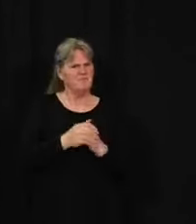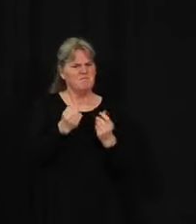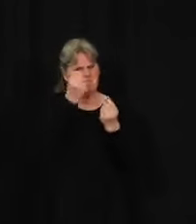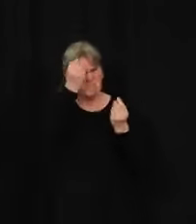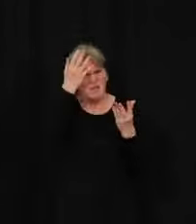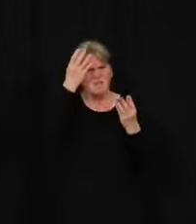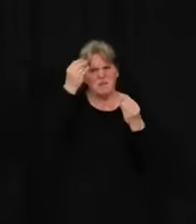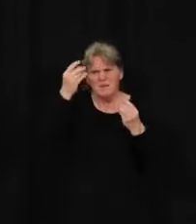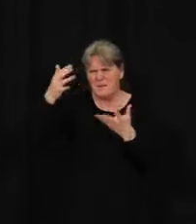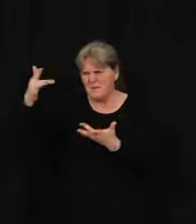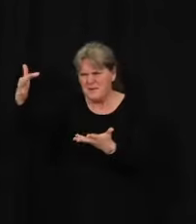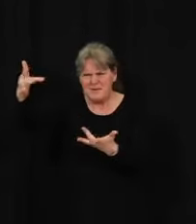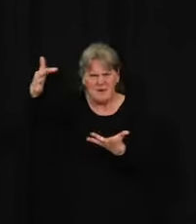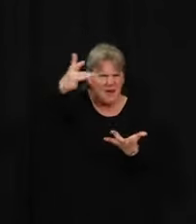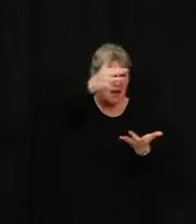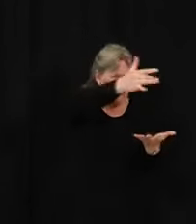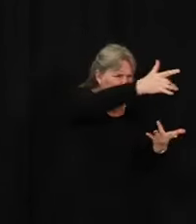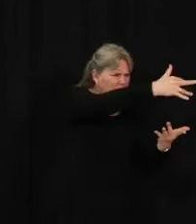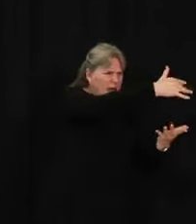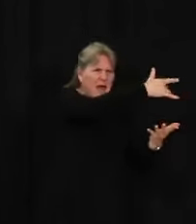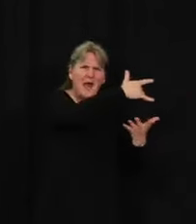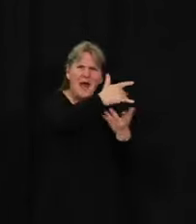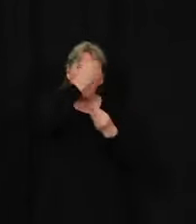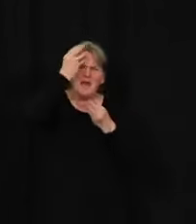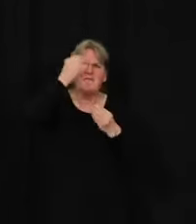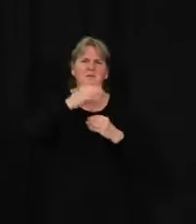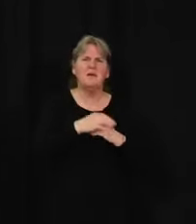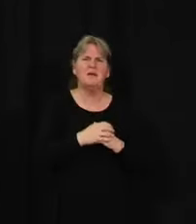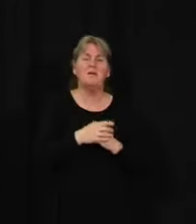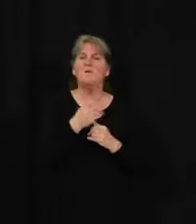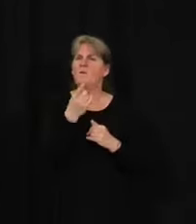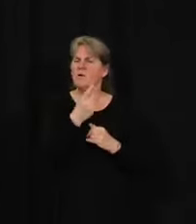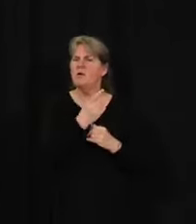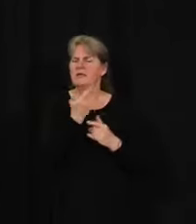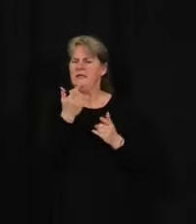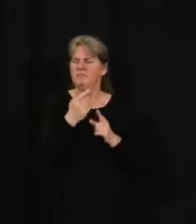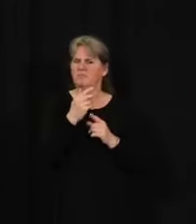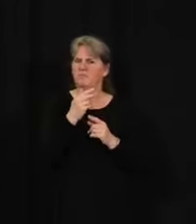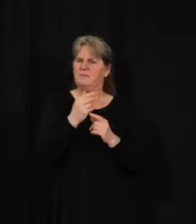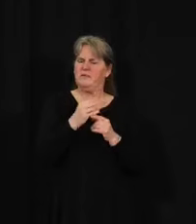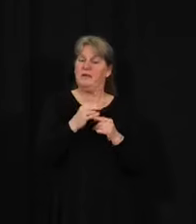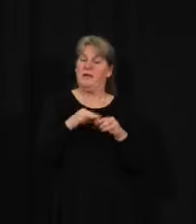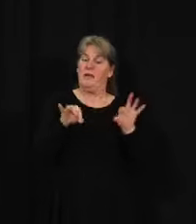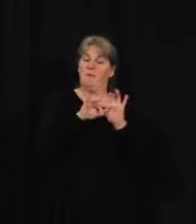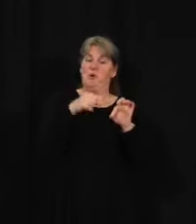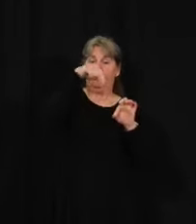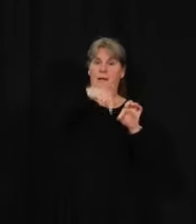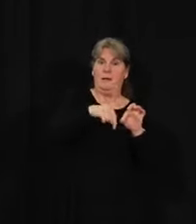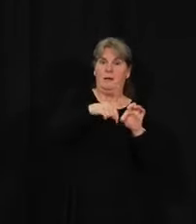kinds of other data source. Some of the areas of particular interest to us in Yukon are not the same as the large